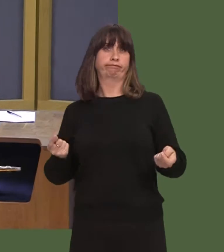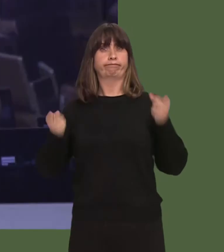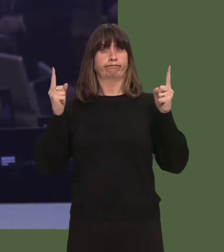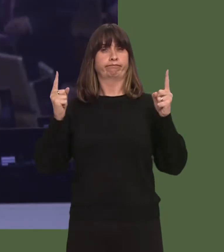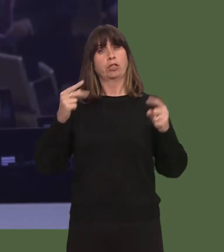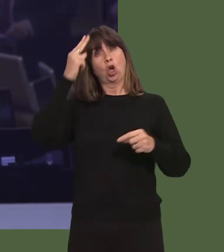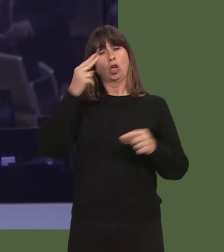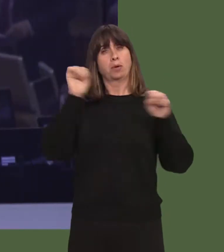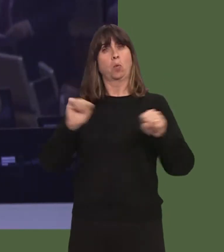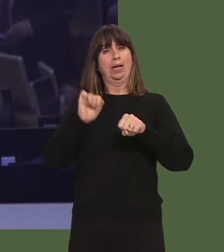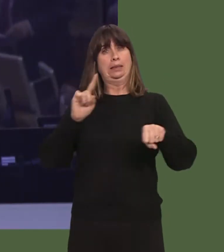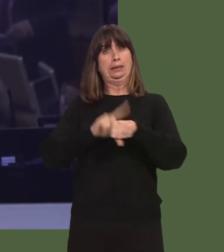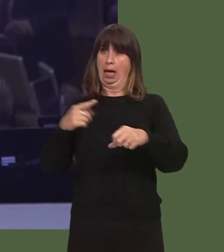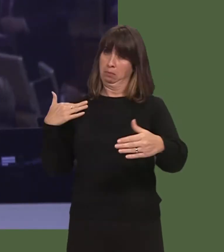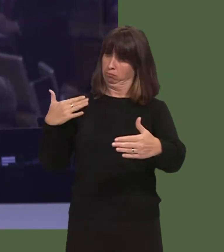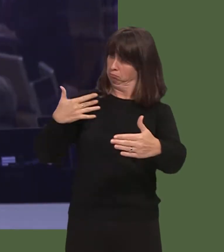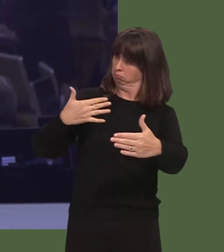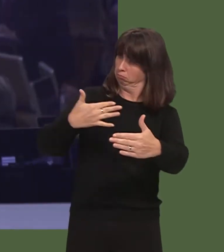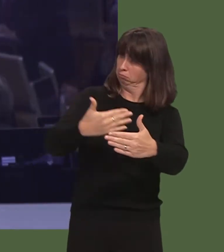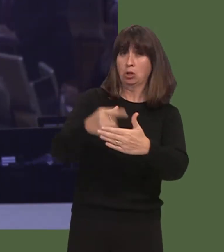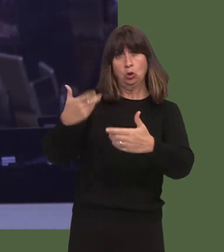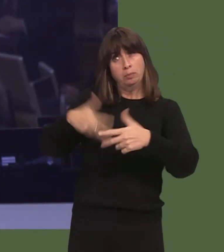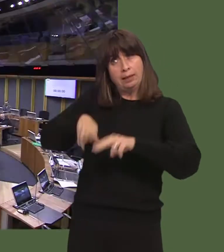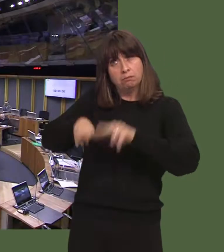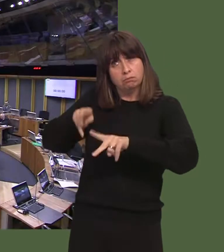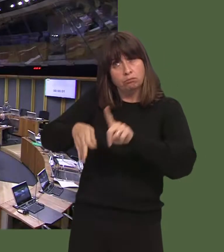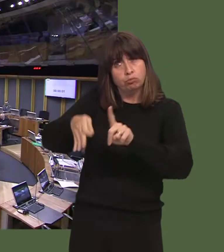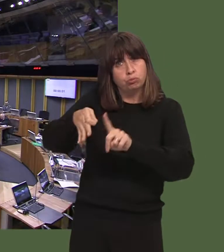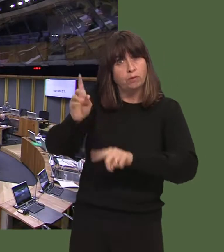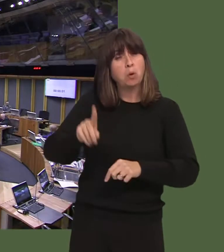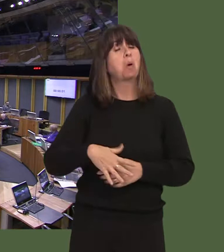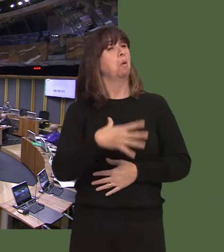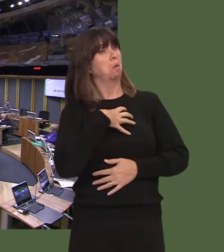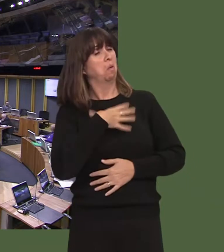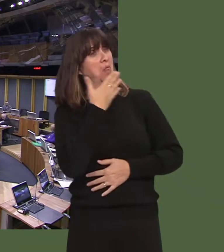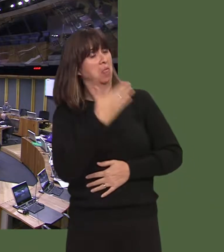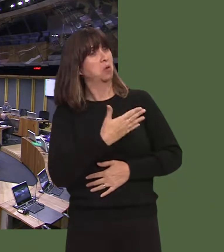since he became First Minister? OAQ52698 Carwyn Jones AM: Well, I'm pleased the Member acknowledges the improvement.